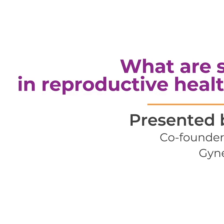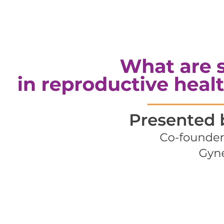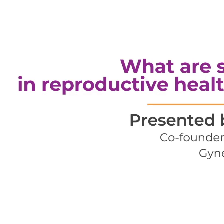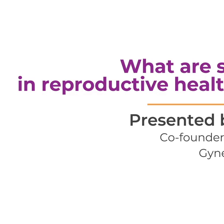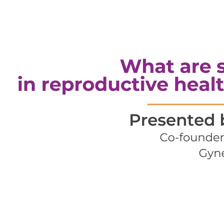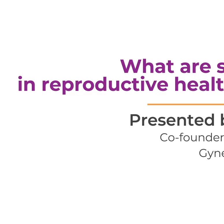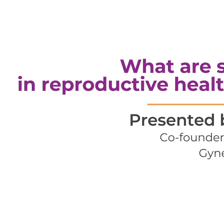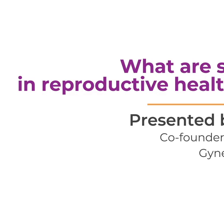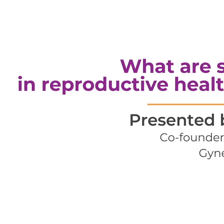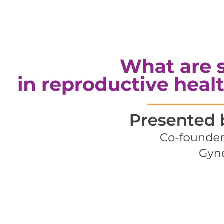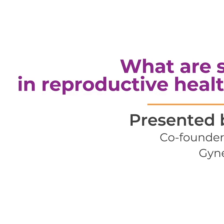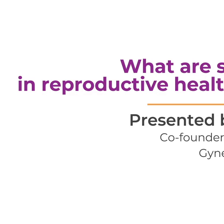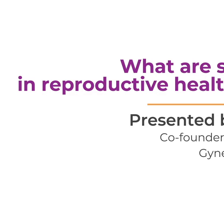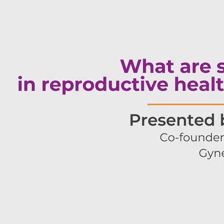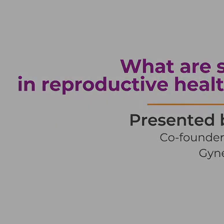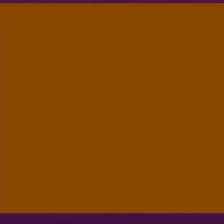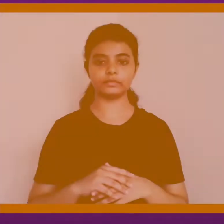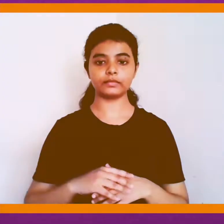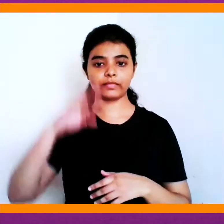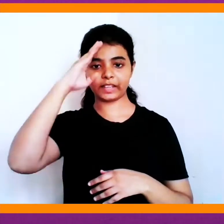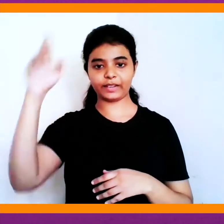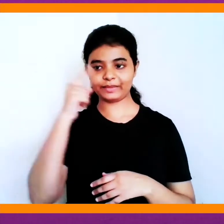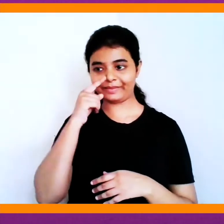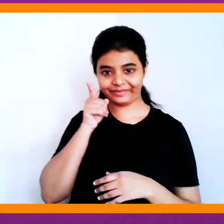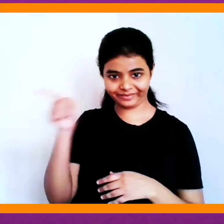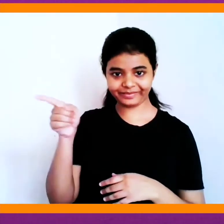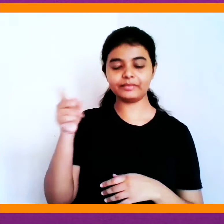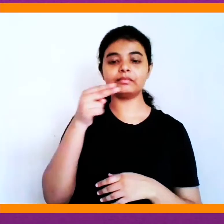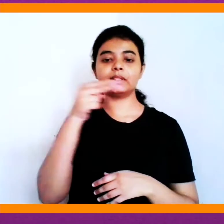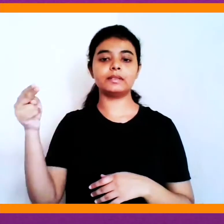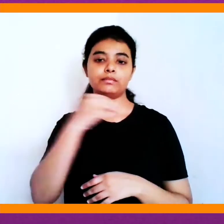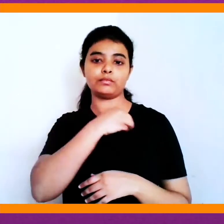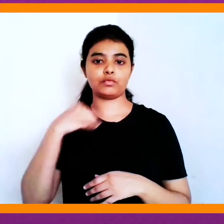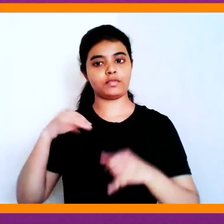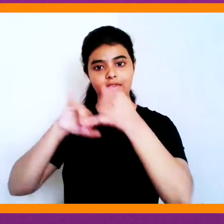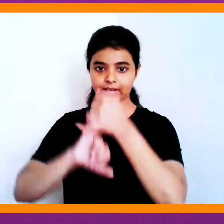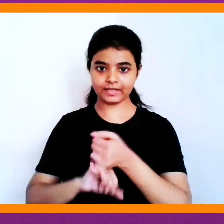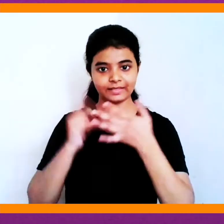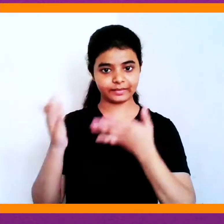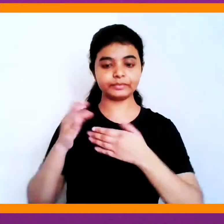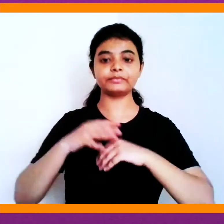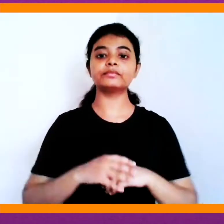obstetrician and gynecologist hi i'm doctor showiba saldana i'm a gynecologist practicing